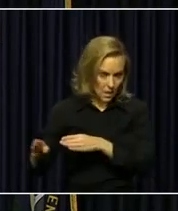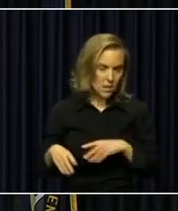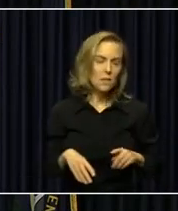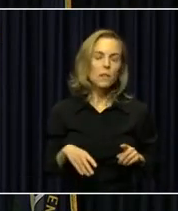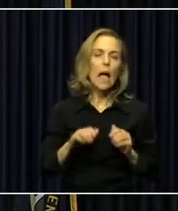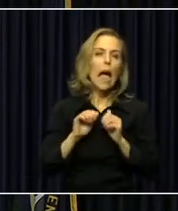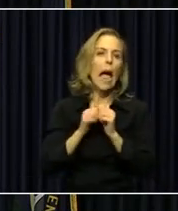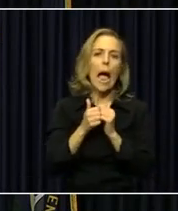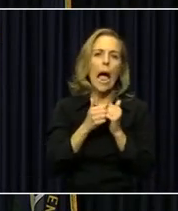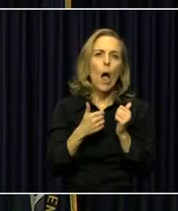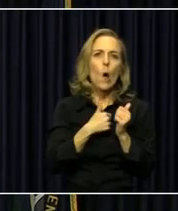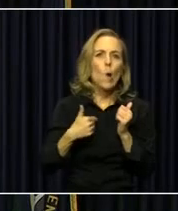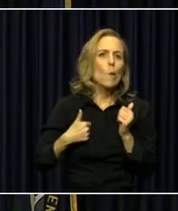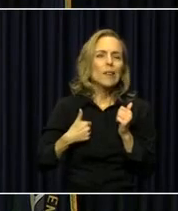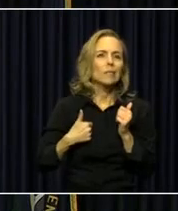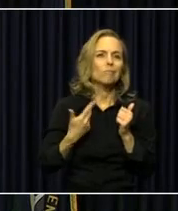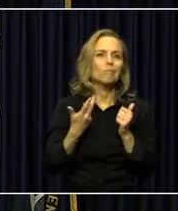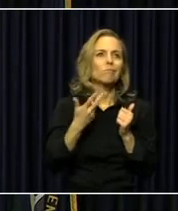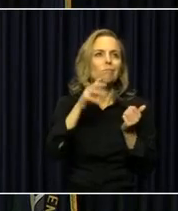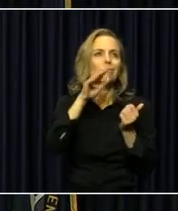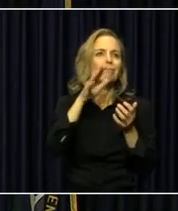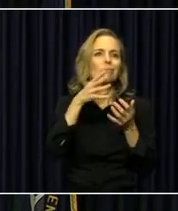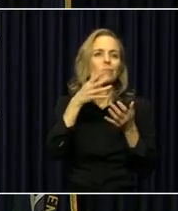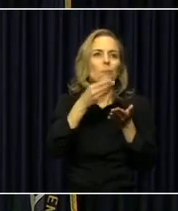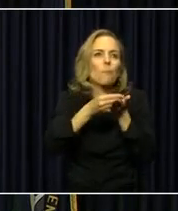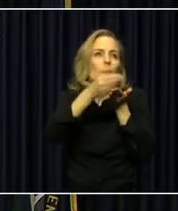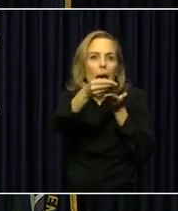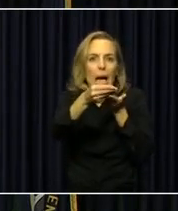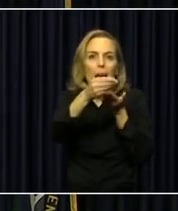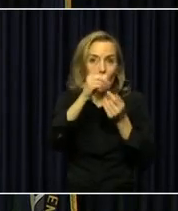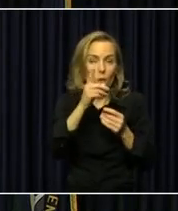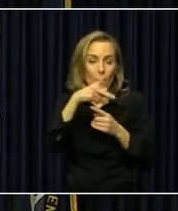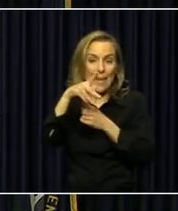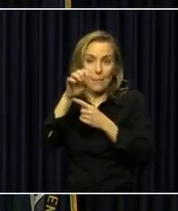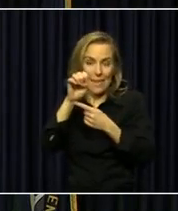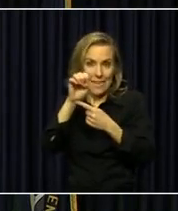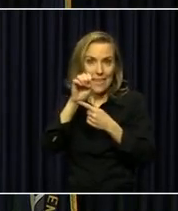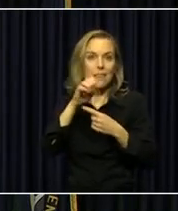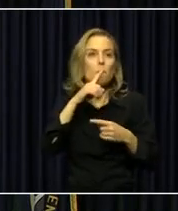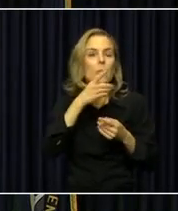THAT KIDDO TODAY.